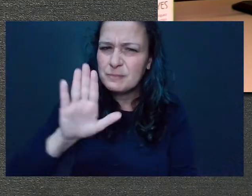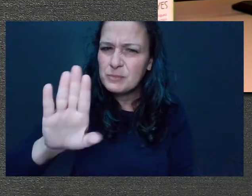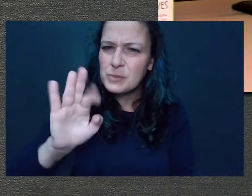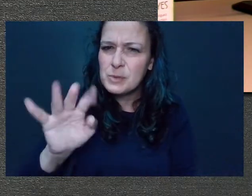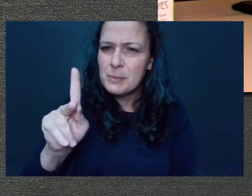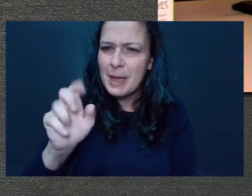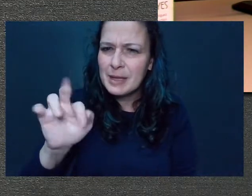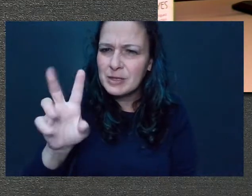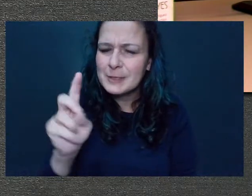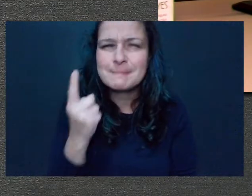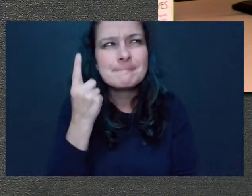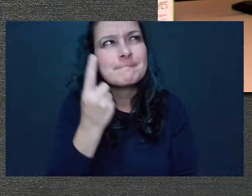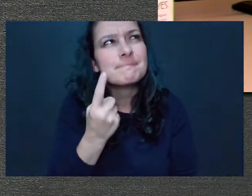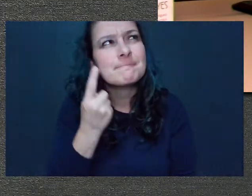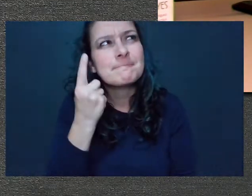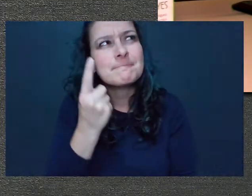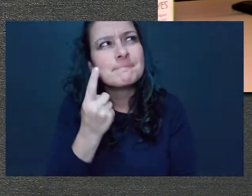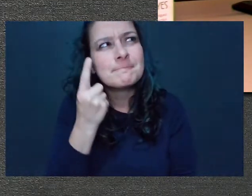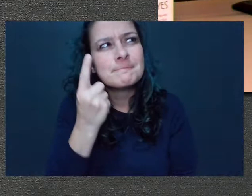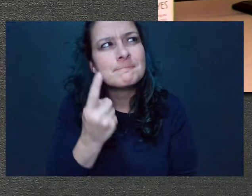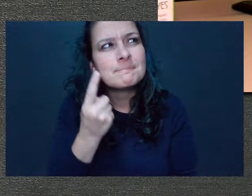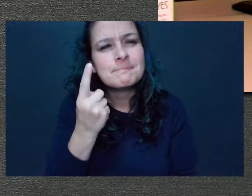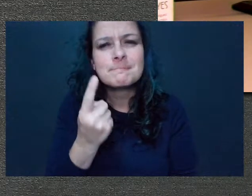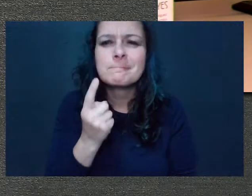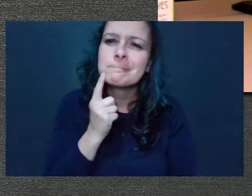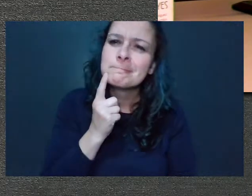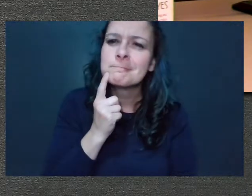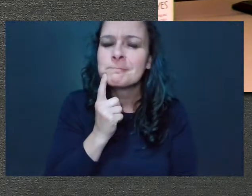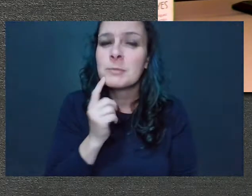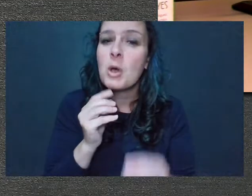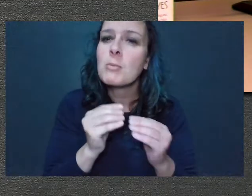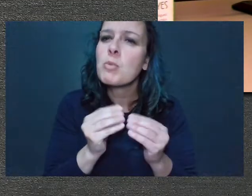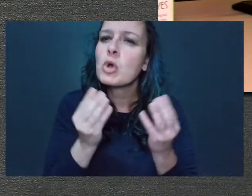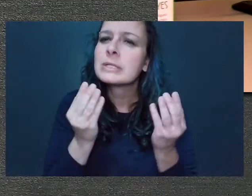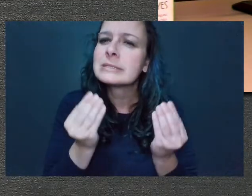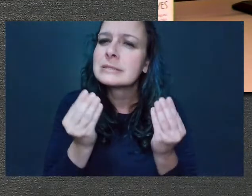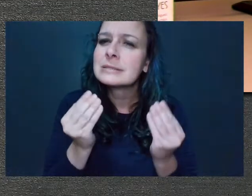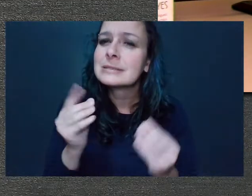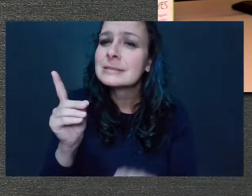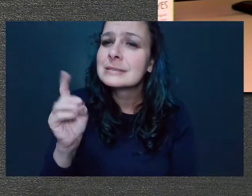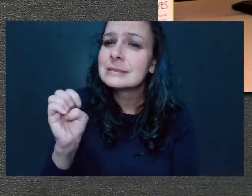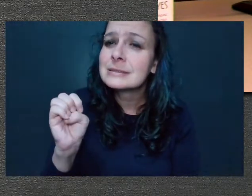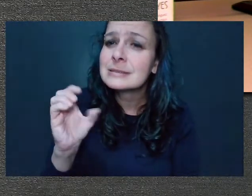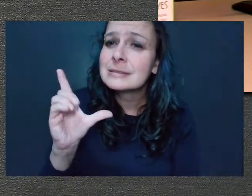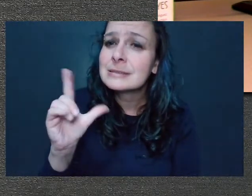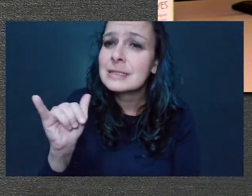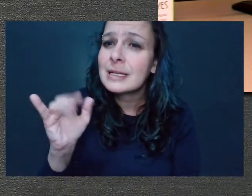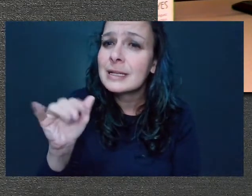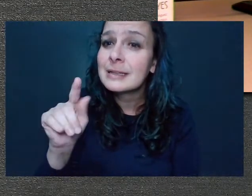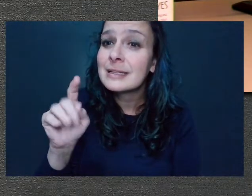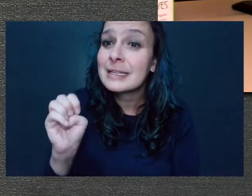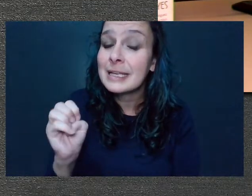Mm, it is a little bit more delicate. And there might be a clue on the table